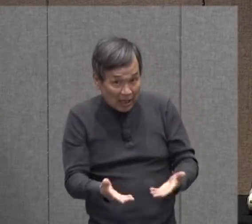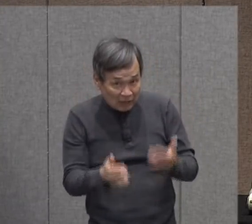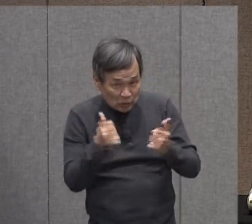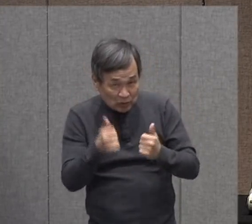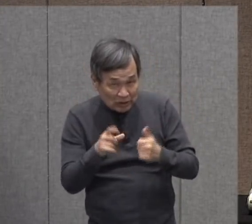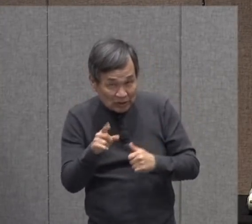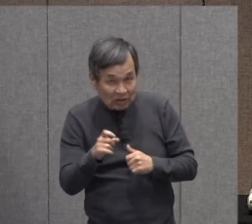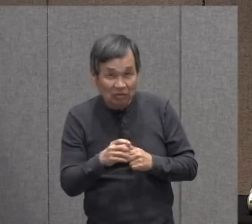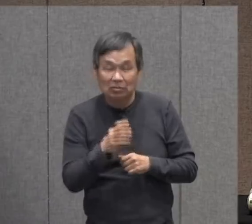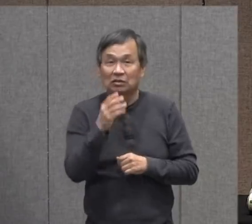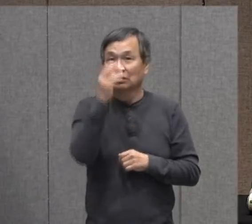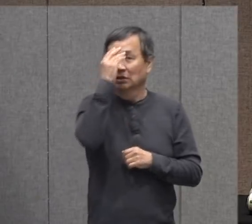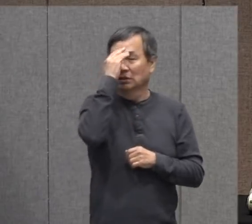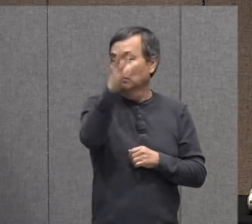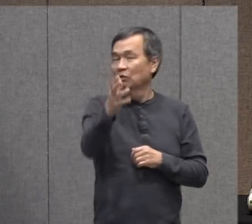It's actually very light.